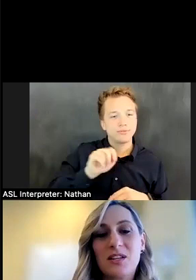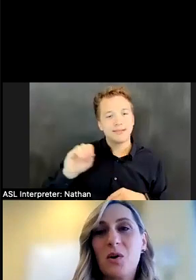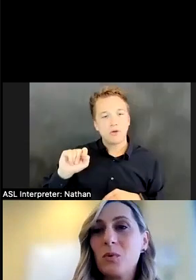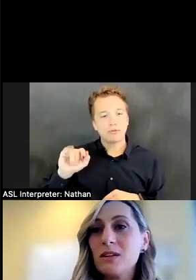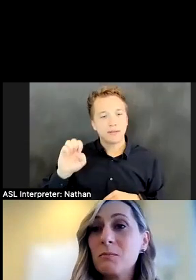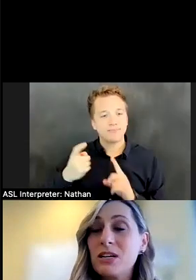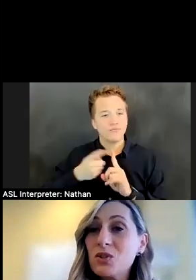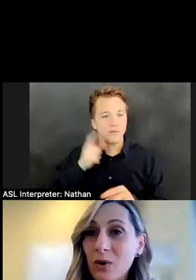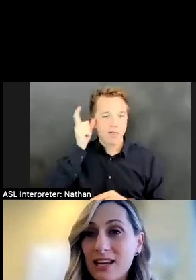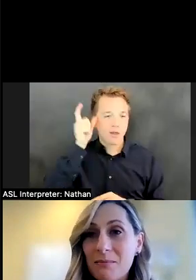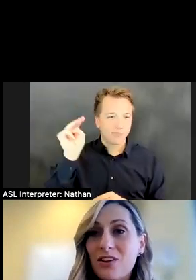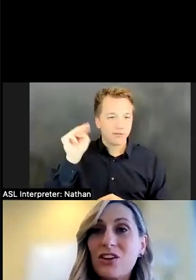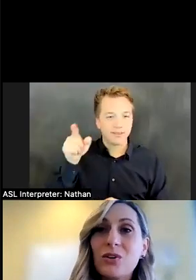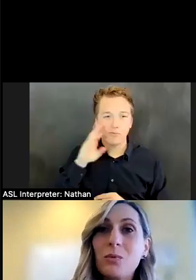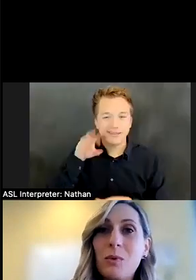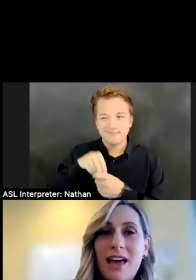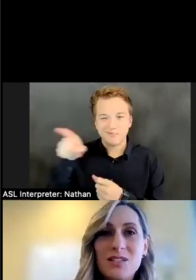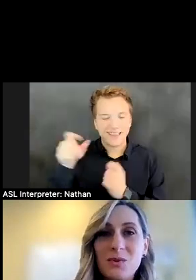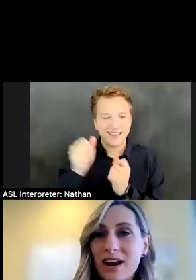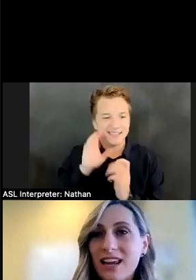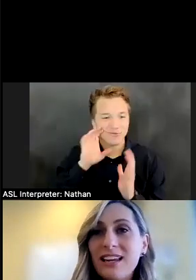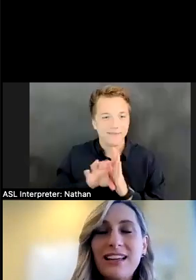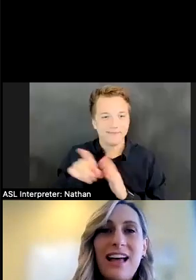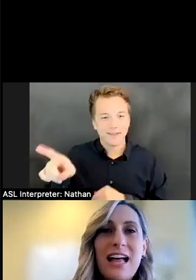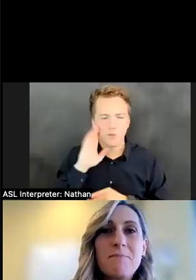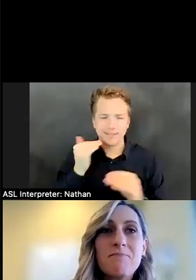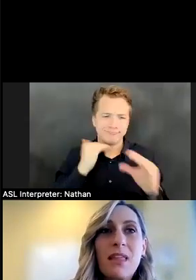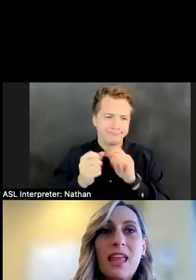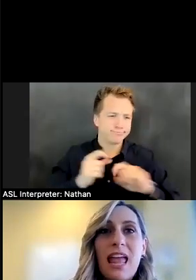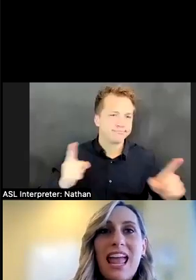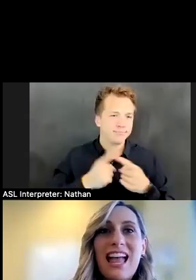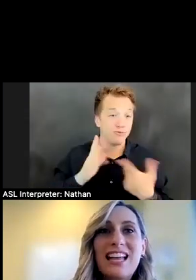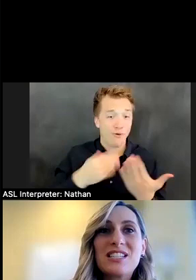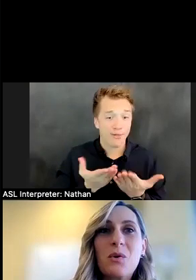We'll be sure to email you when that is ready.